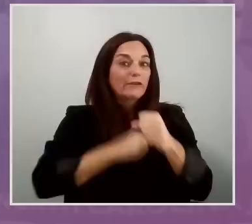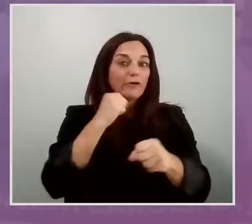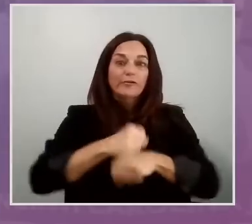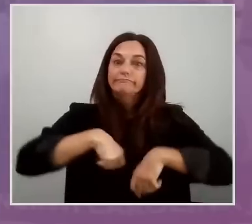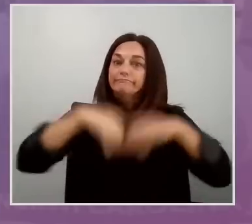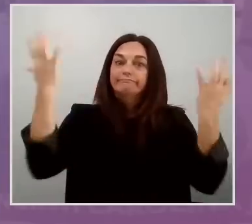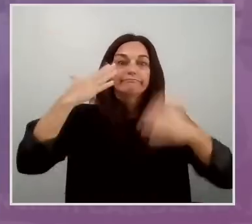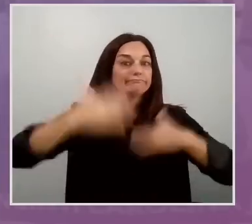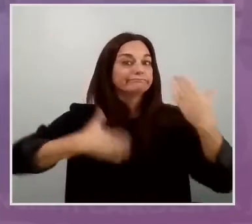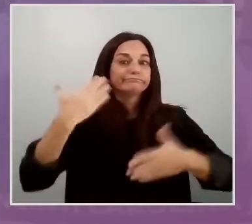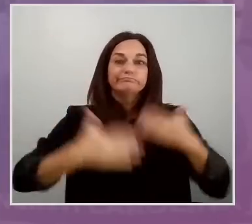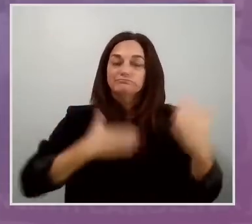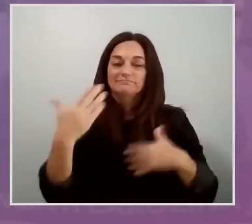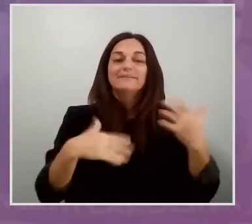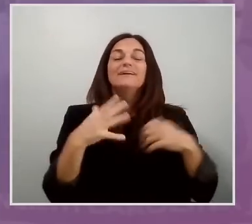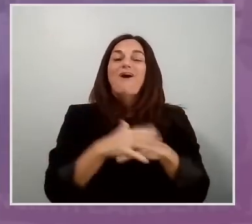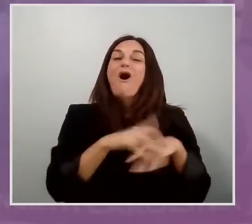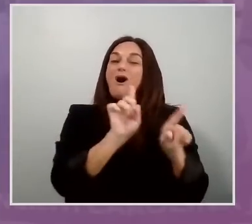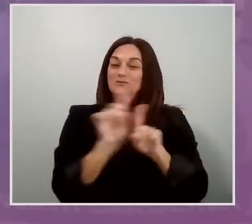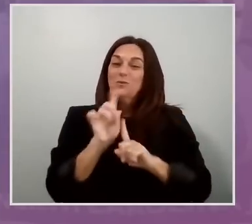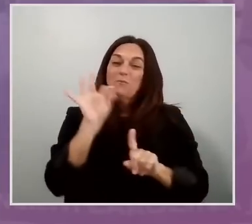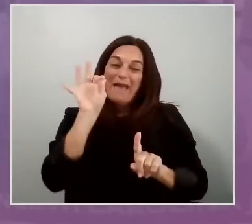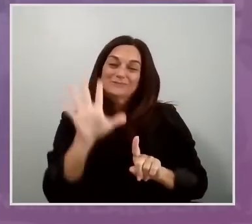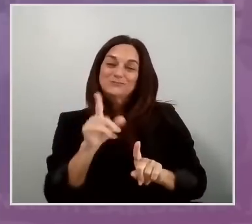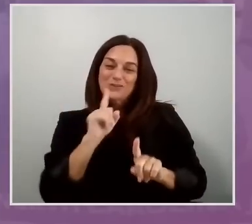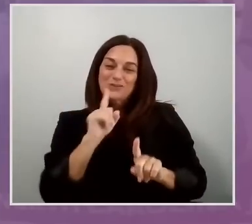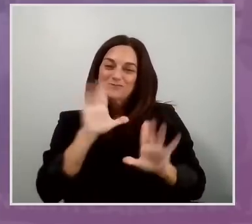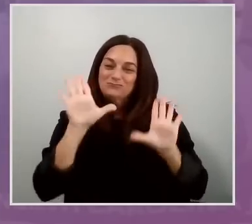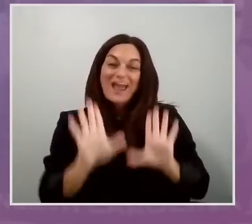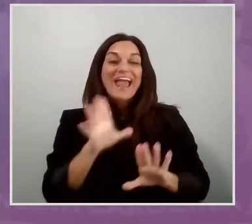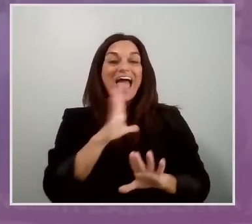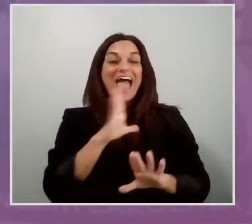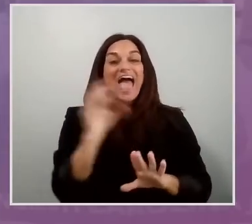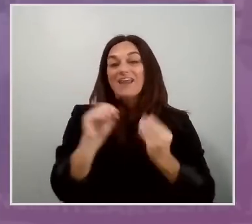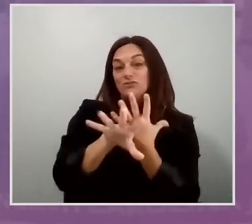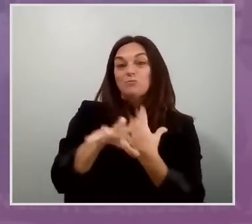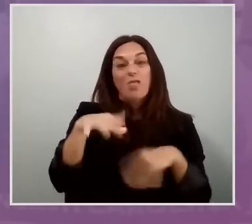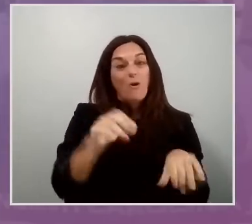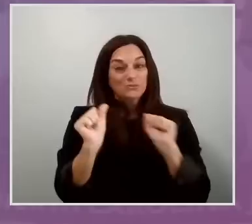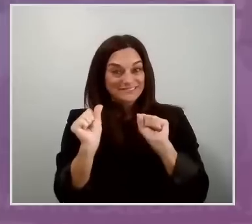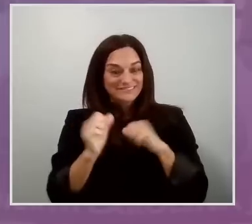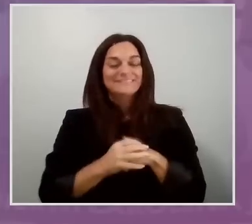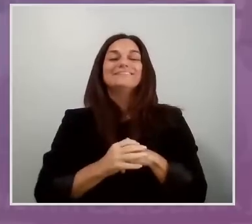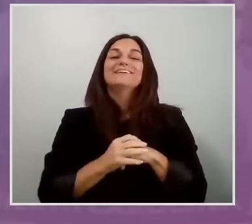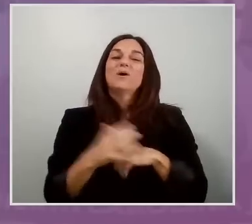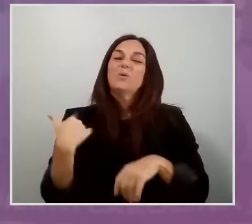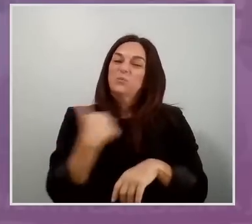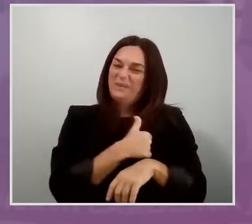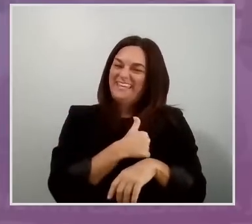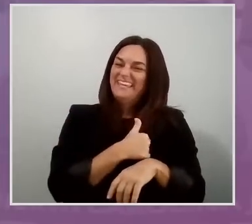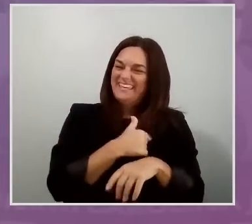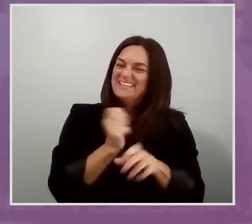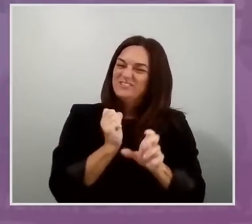IDEAL FORMAT. BUT THIS IS 2020 AND WE MAKE THINGS WORK. SO ALSO PASTORS ARE GREAT.